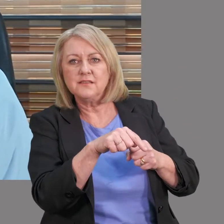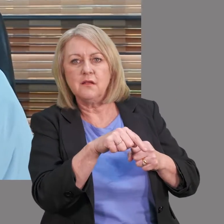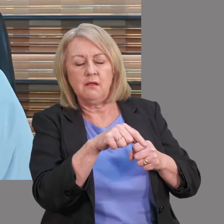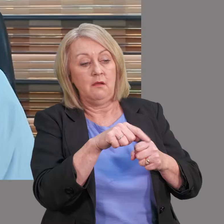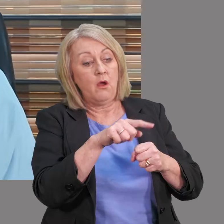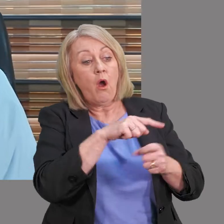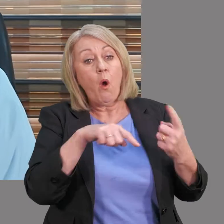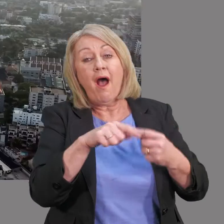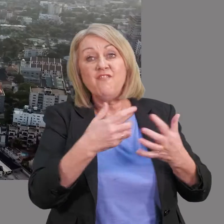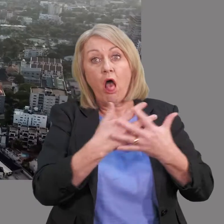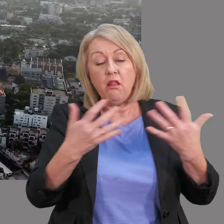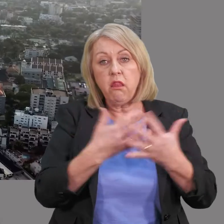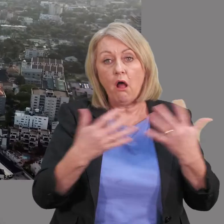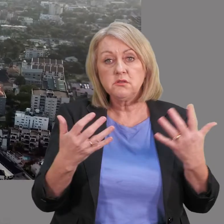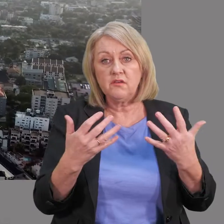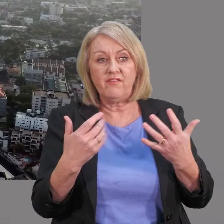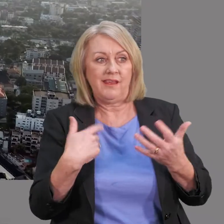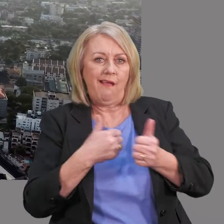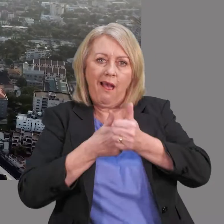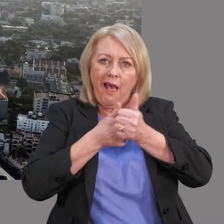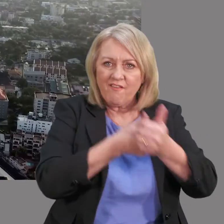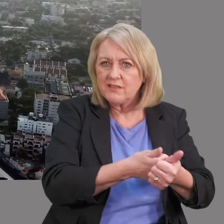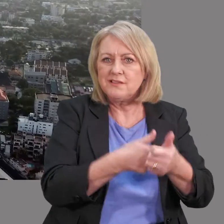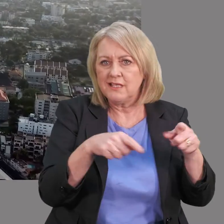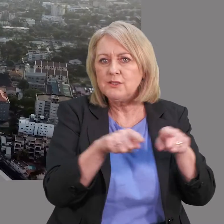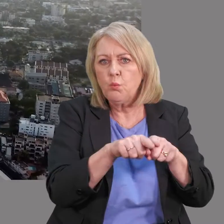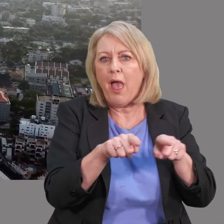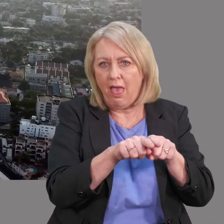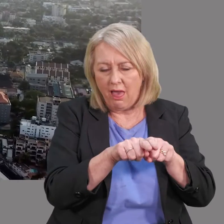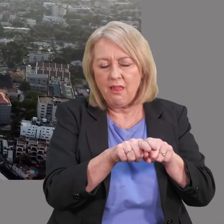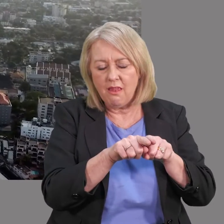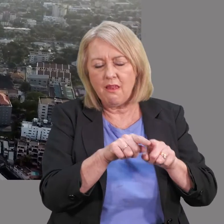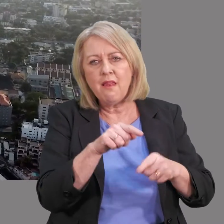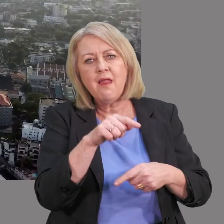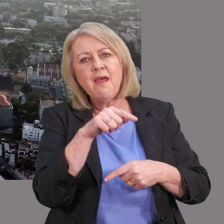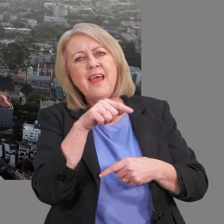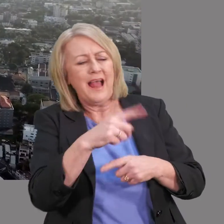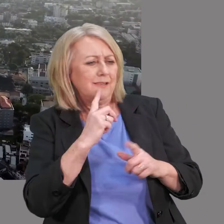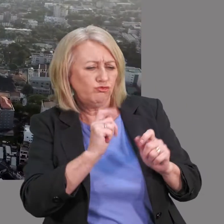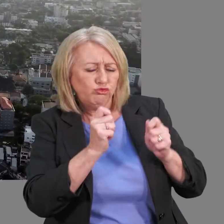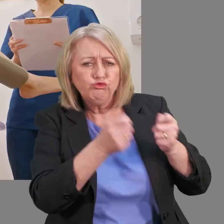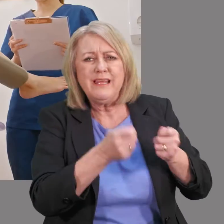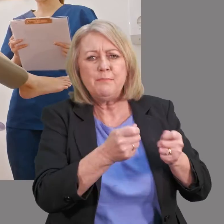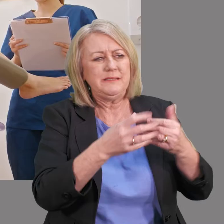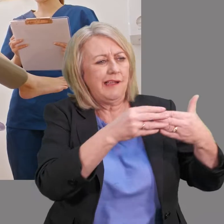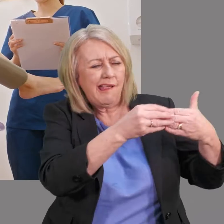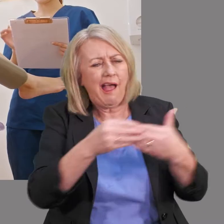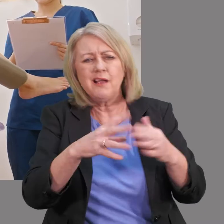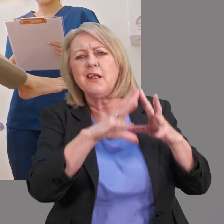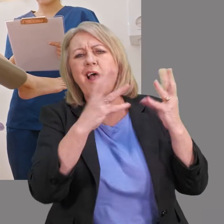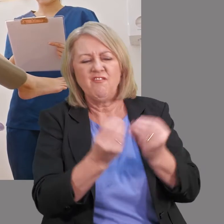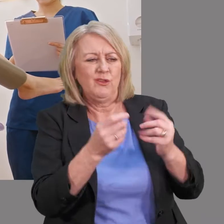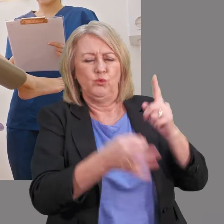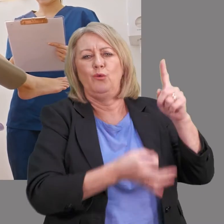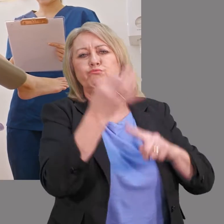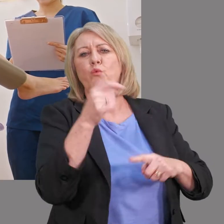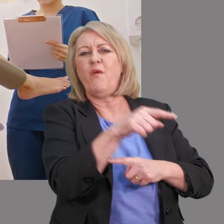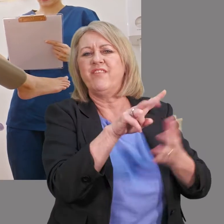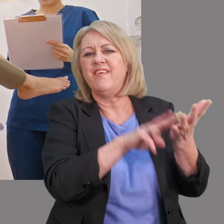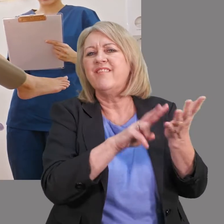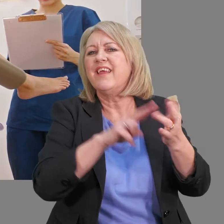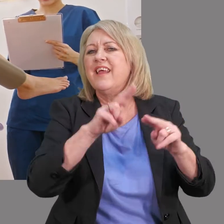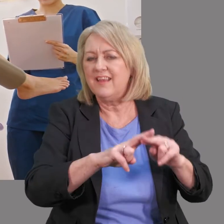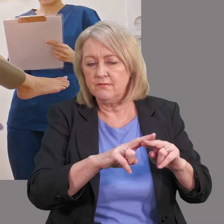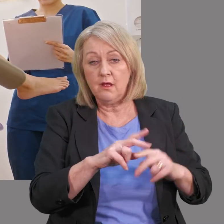community whereby we have a lot of advocacy as well as, you know, treatment guidelines.